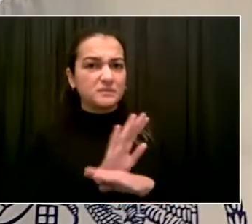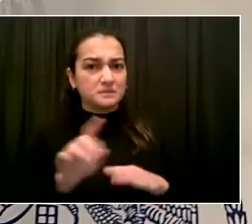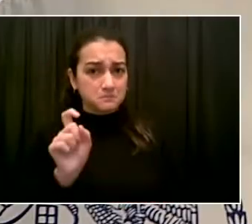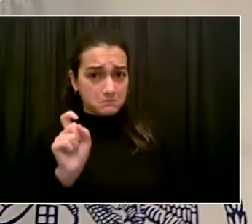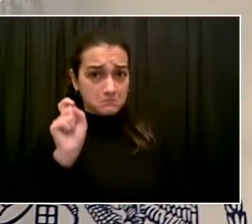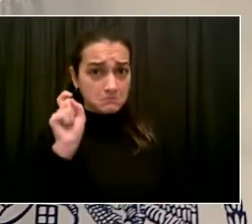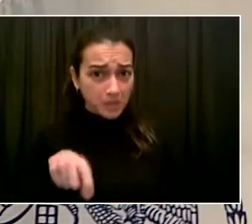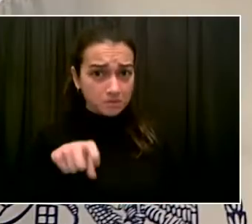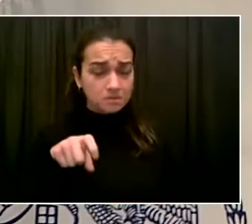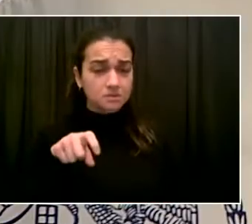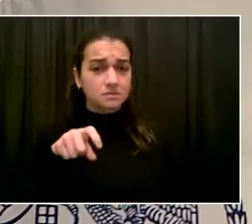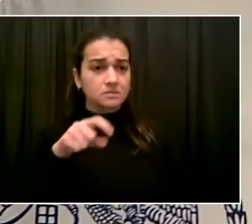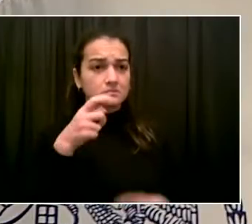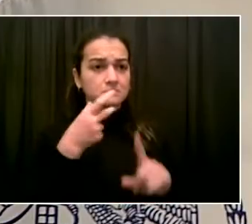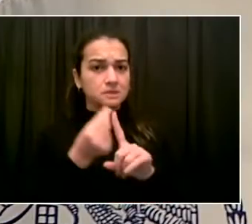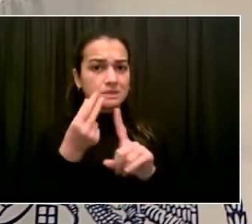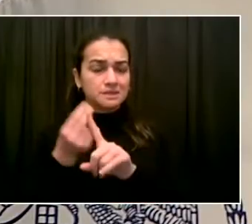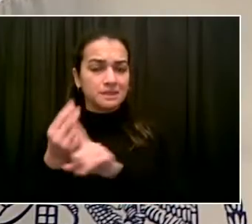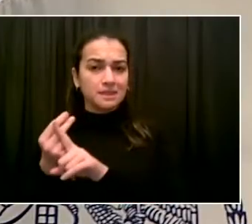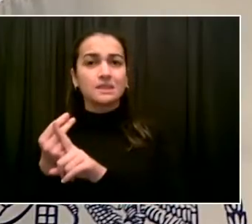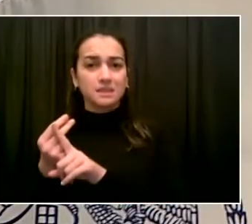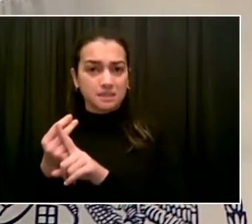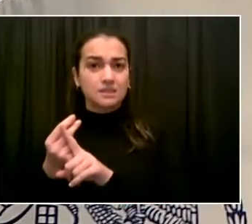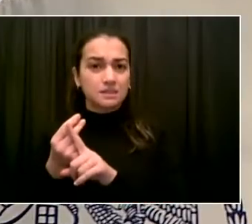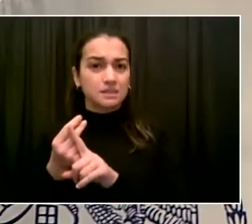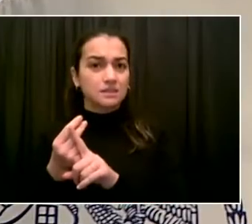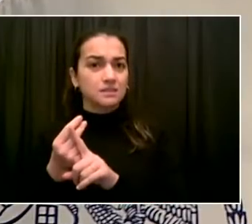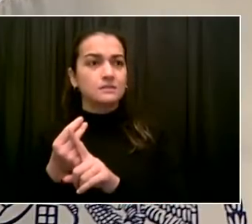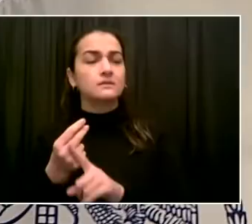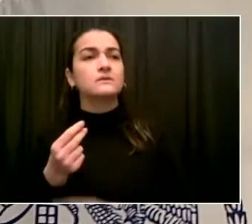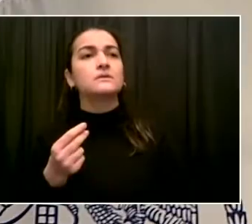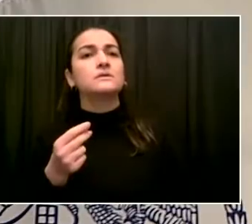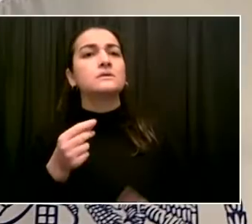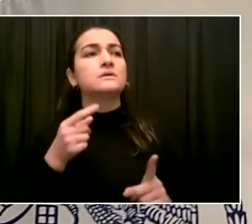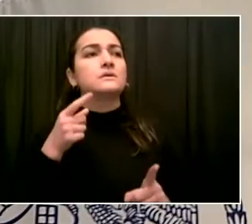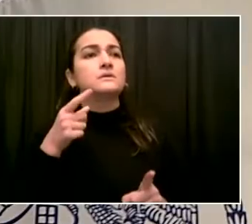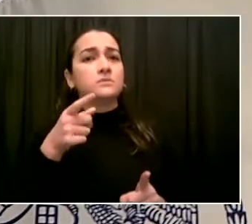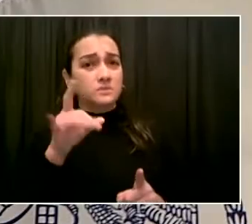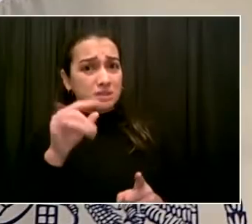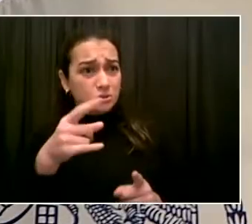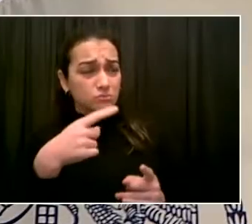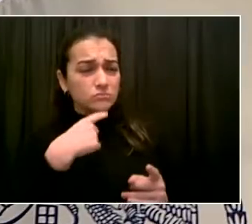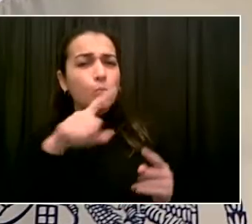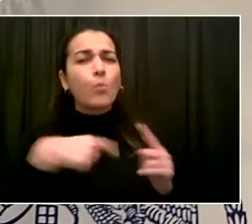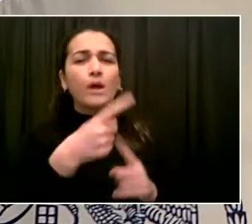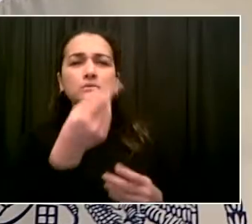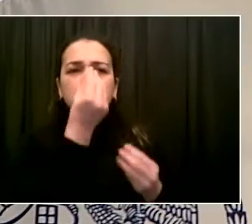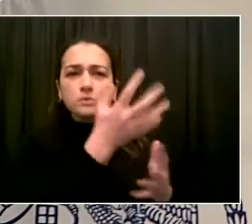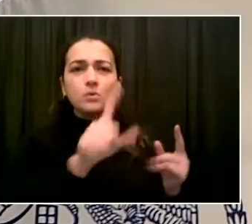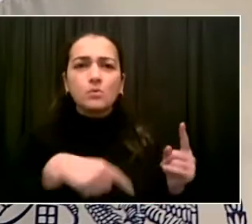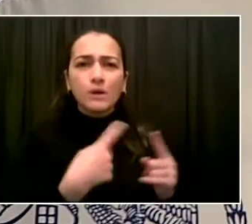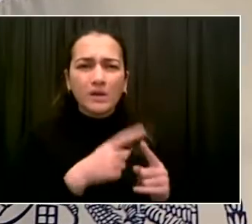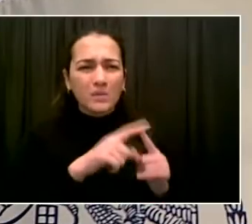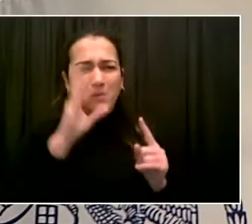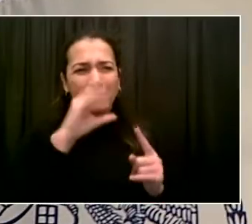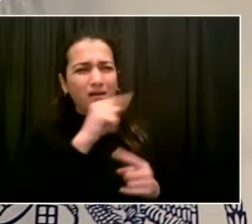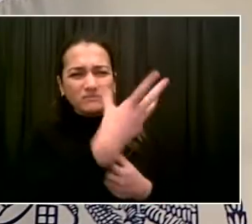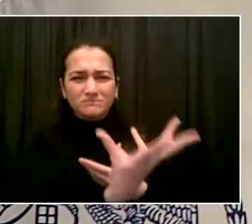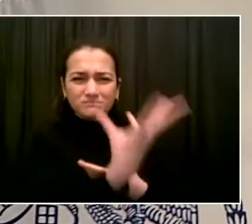HAVE THE CONVERSATION WITH MAYORAL- ELECT ERIC ADAS?M WHY ISN'T HE ON THIS CALL WITH YOU THIS MORNING?